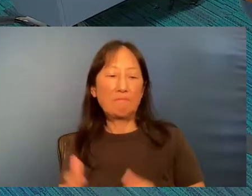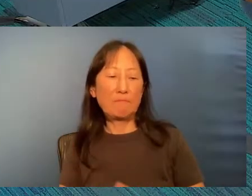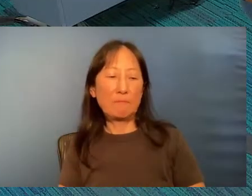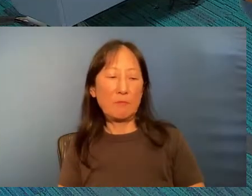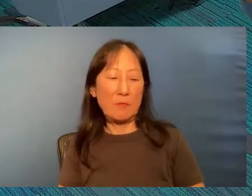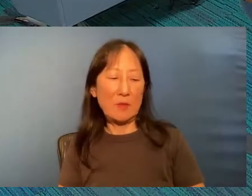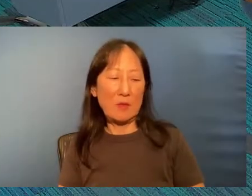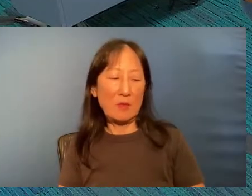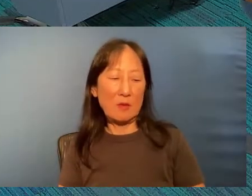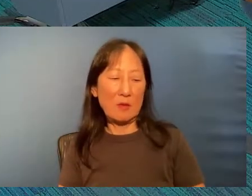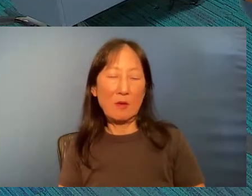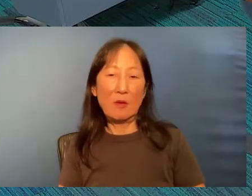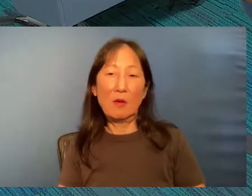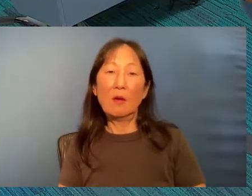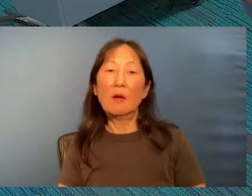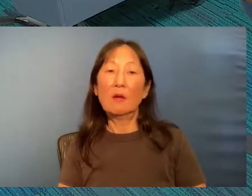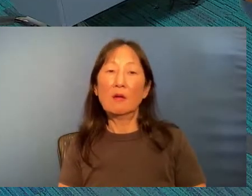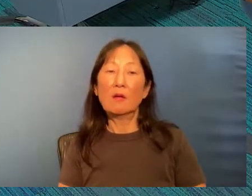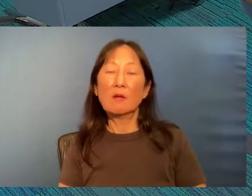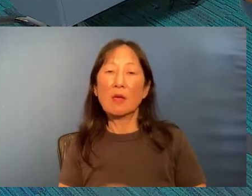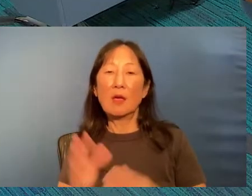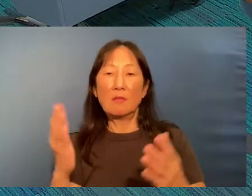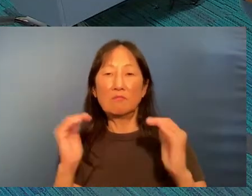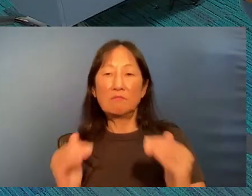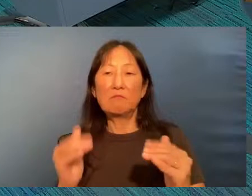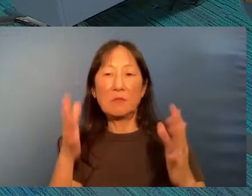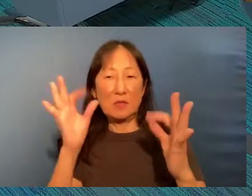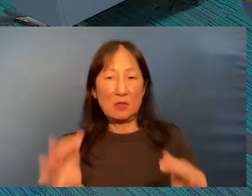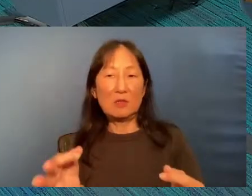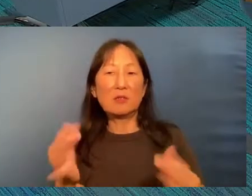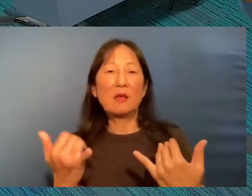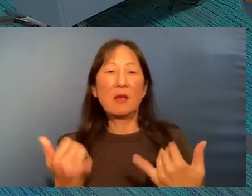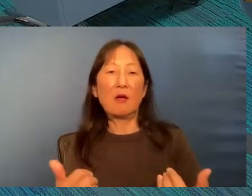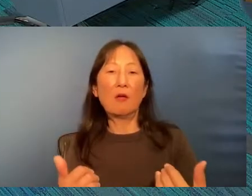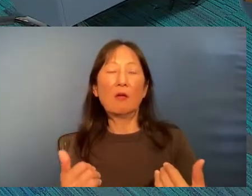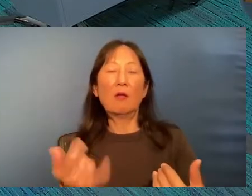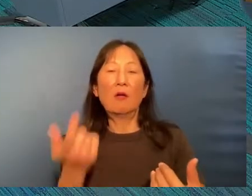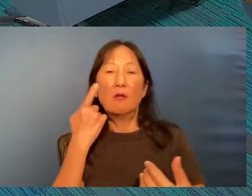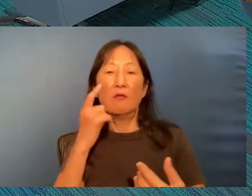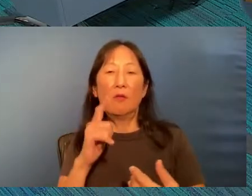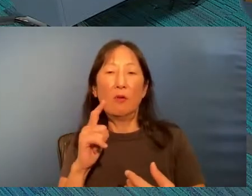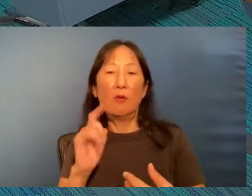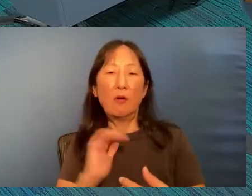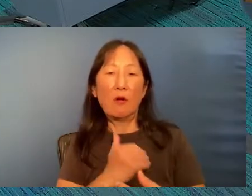Well chair's having con confirmed, why don't we go into decision making on our agenda beginning